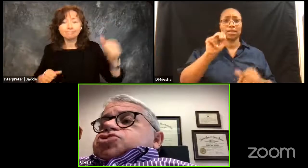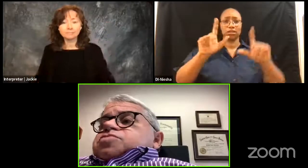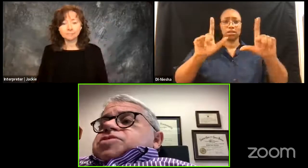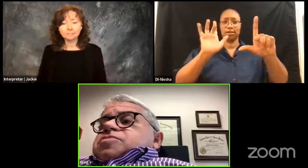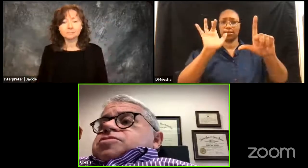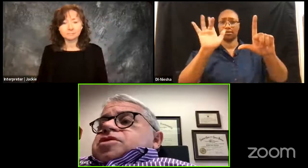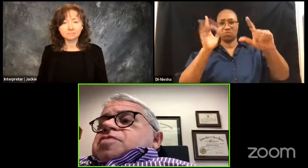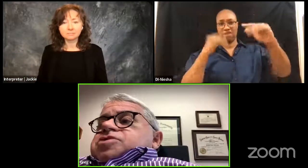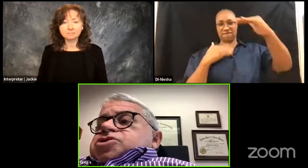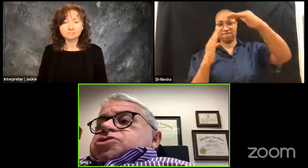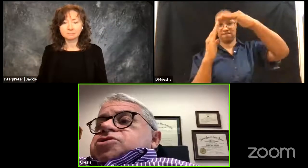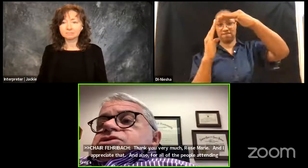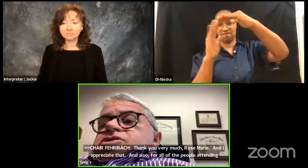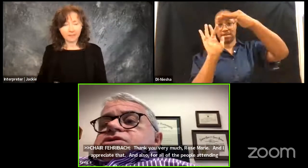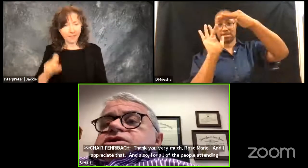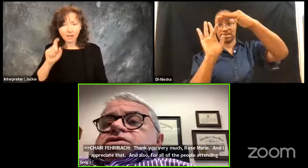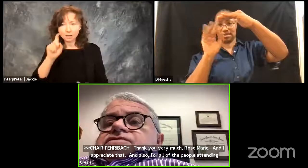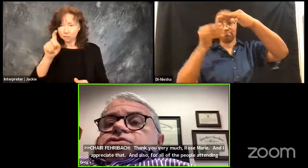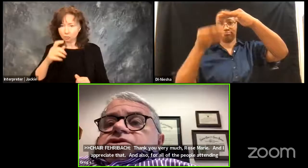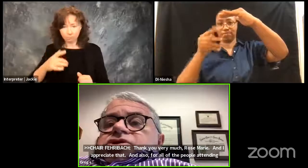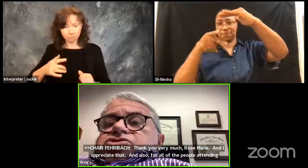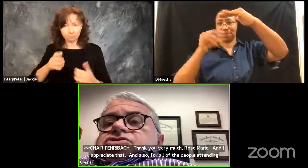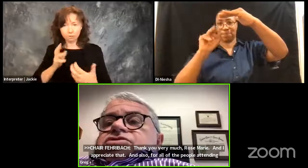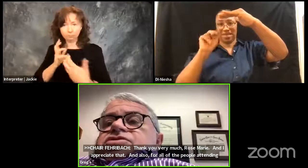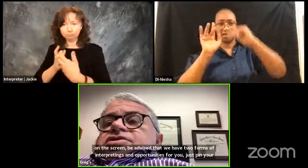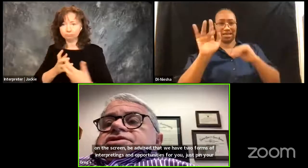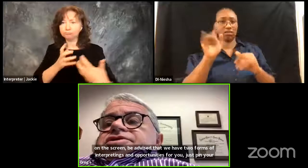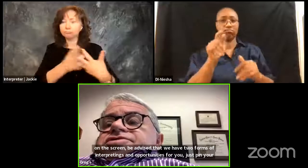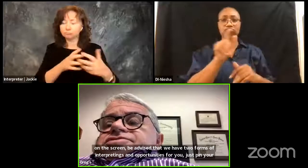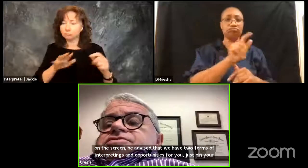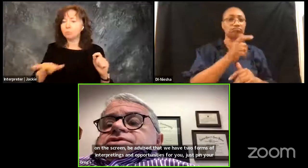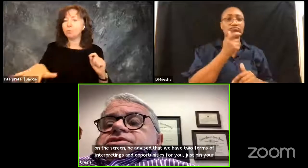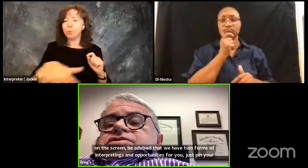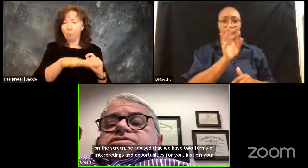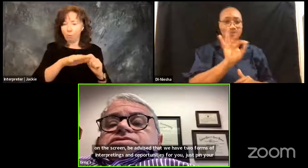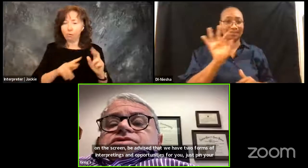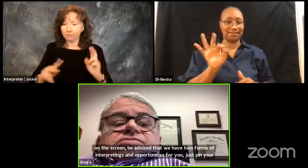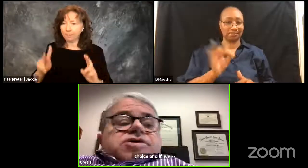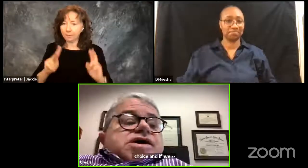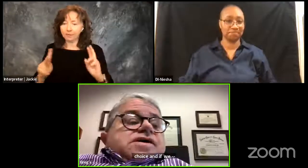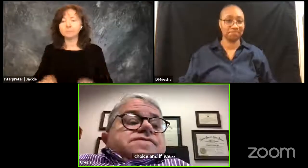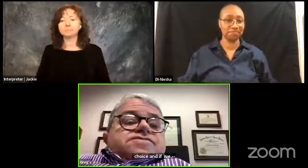should be able to accommodate any of your needs that we -- that we have.